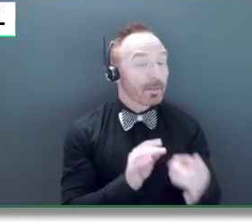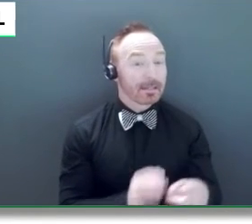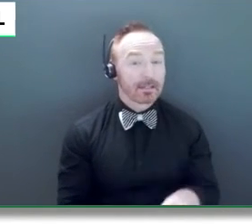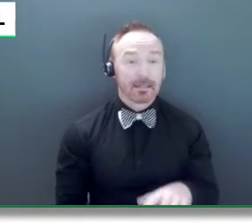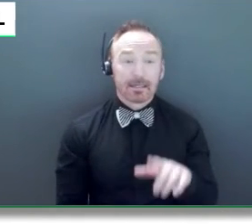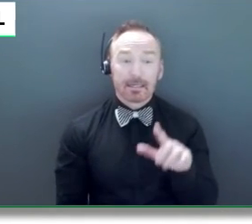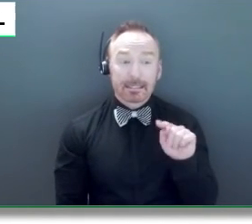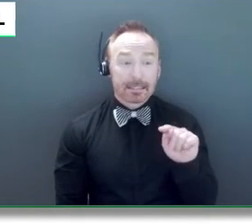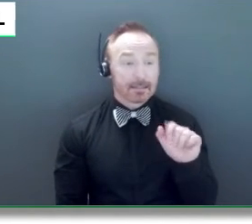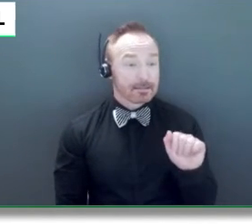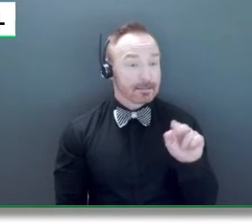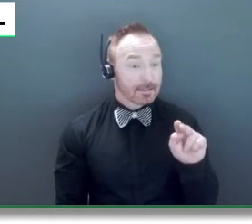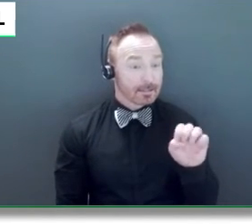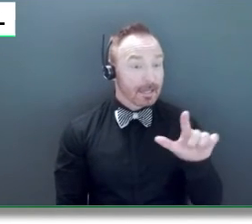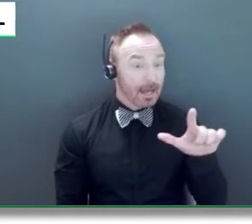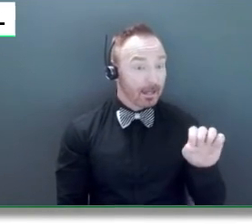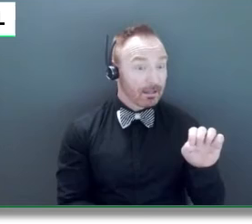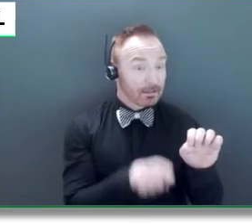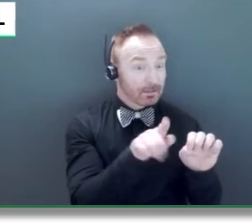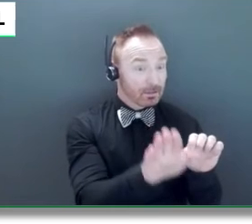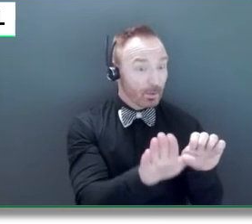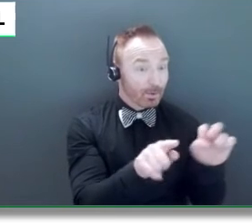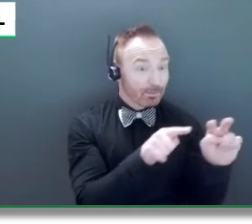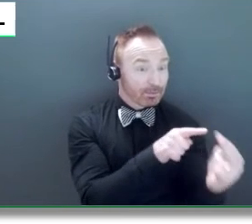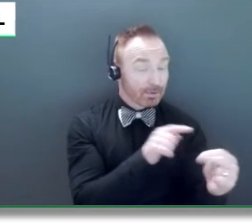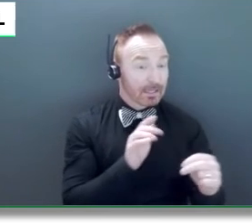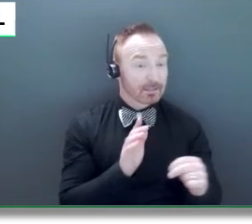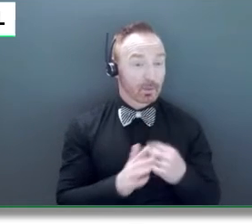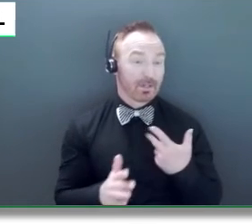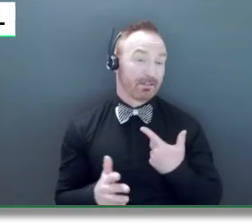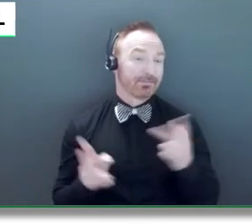this this idea of equivalent experiences?